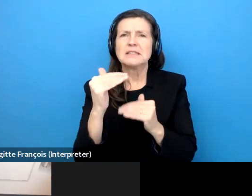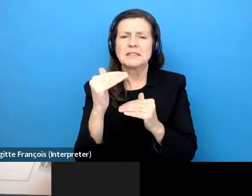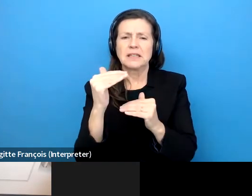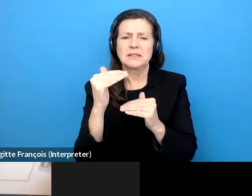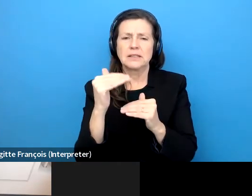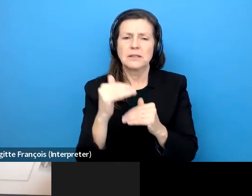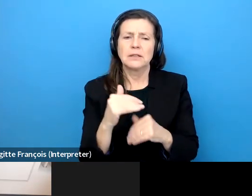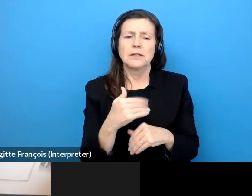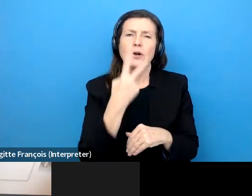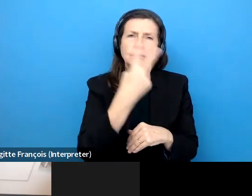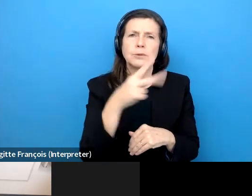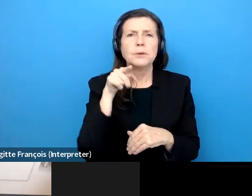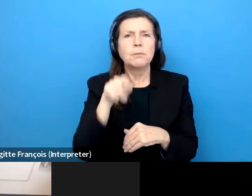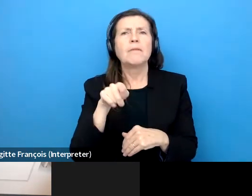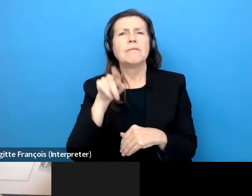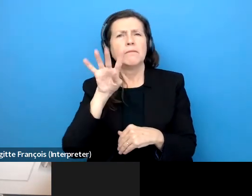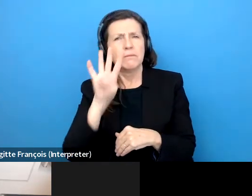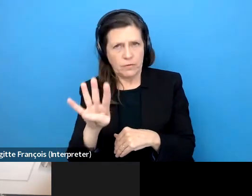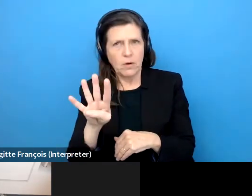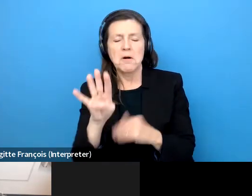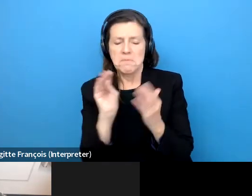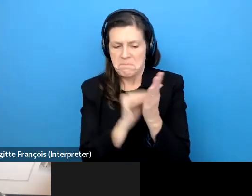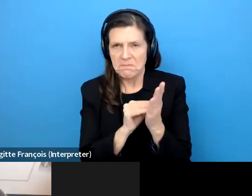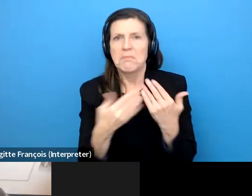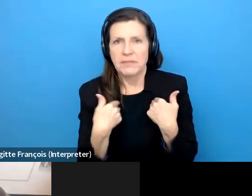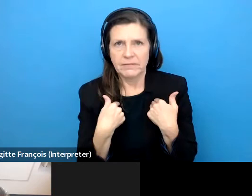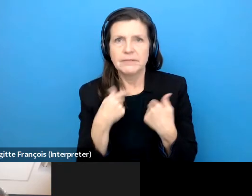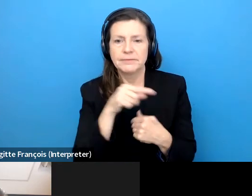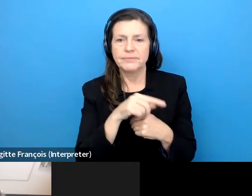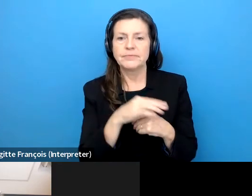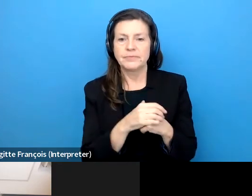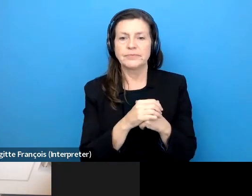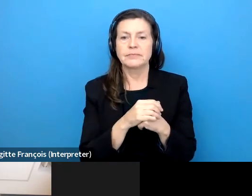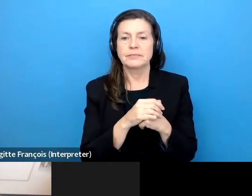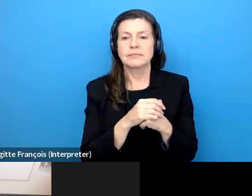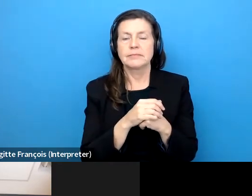at least, there is a nuance about imposing a penalty